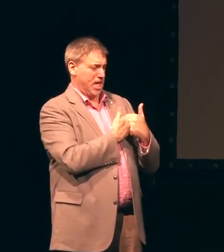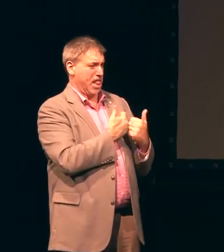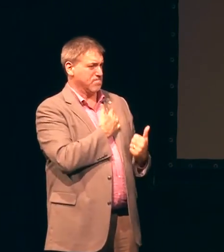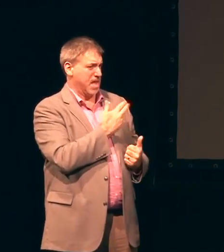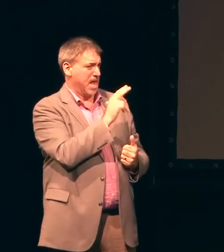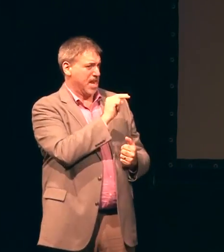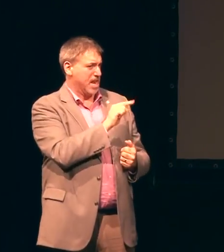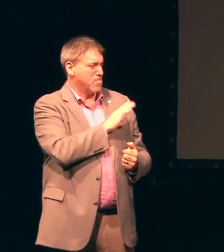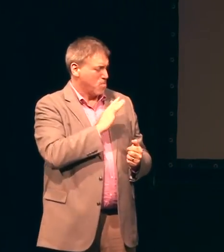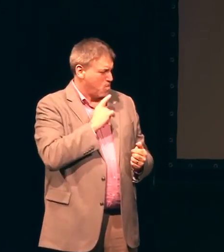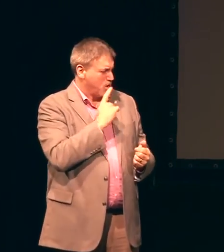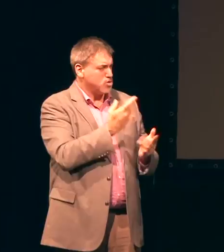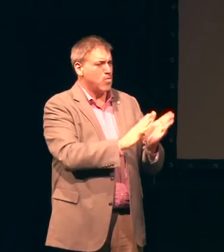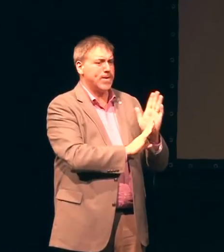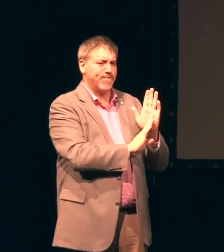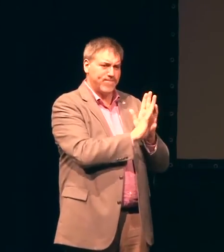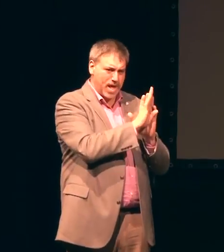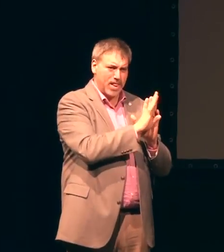is something that we need to consider and I